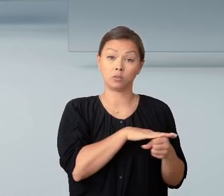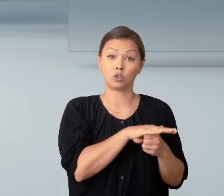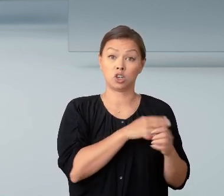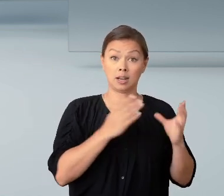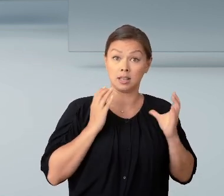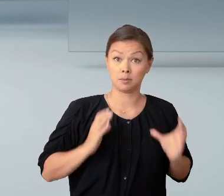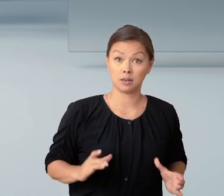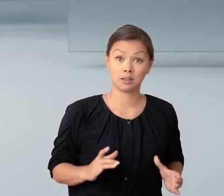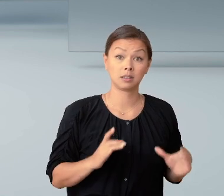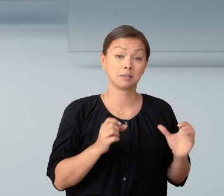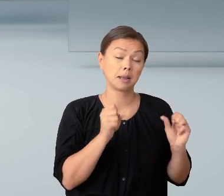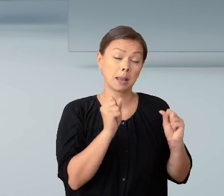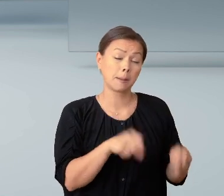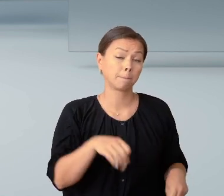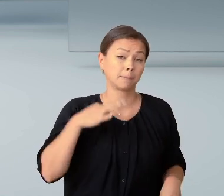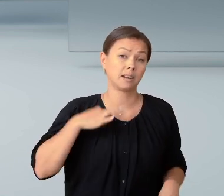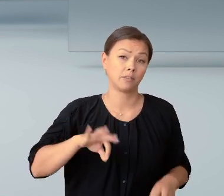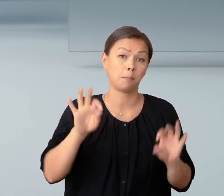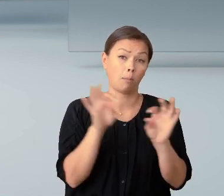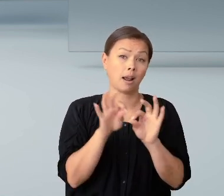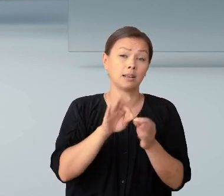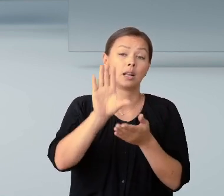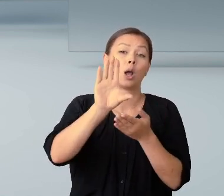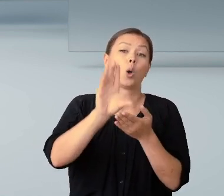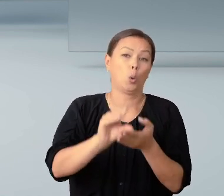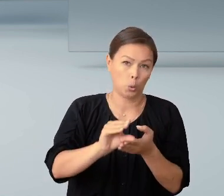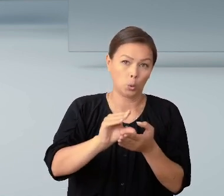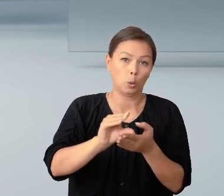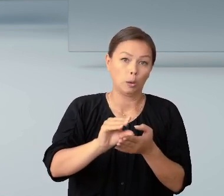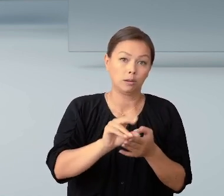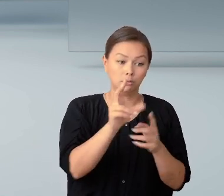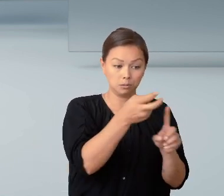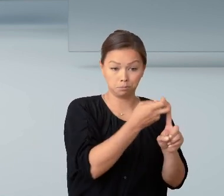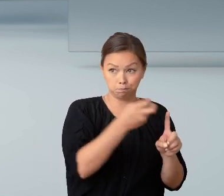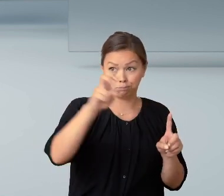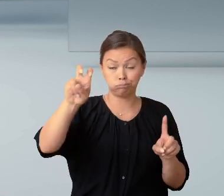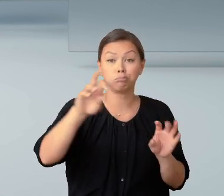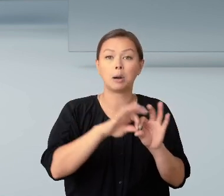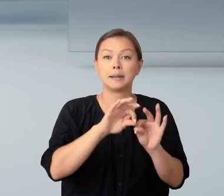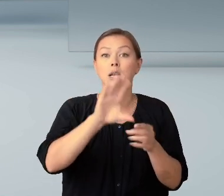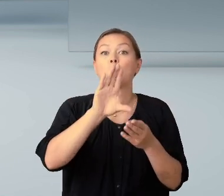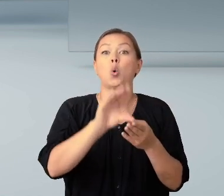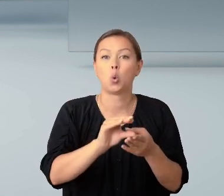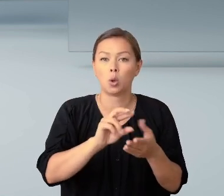benefit from discounted pricing when you move this way. You know,